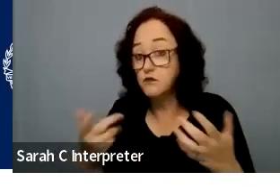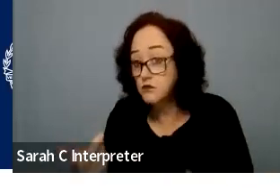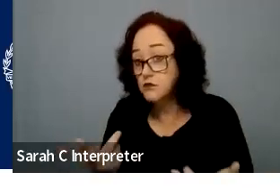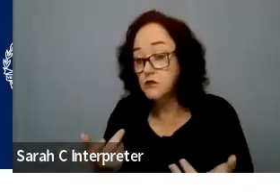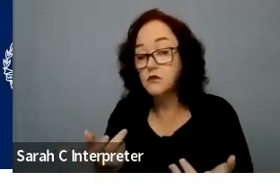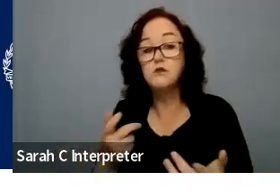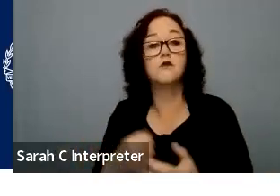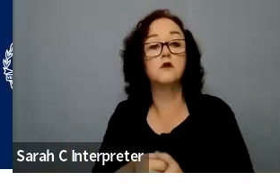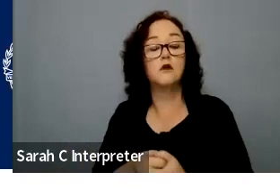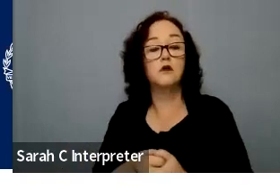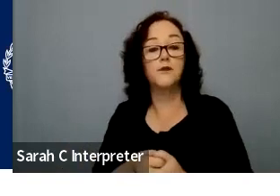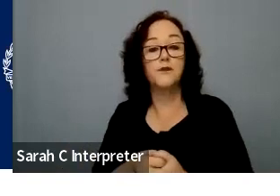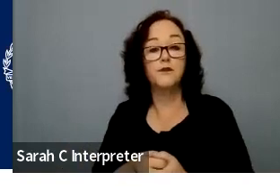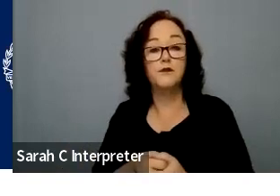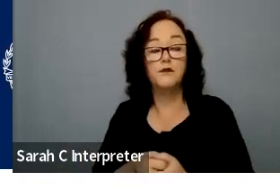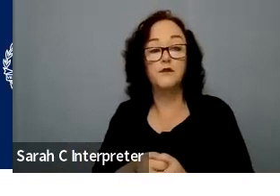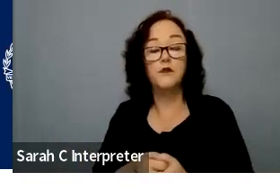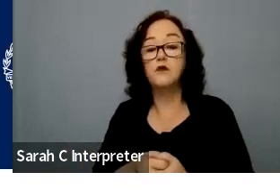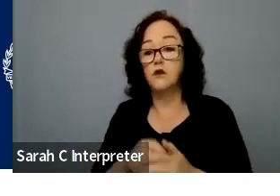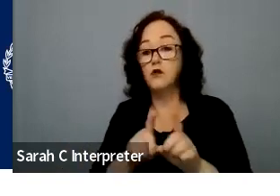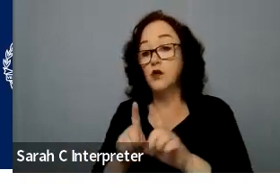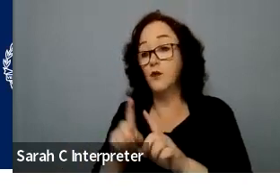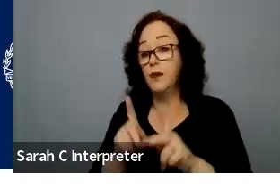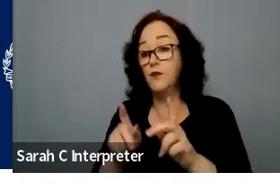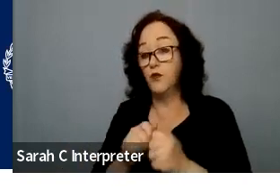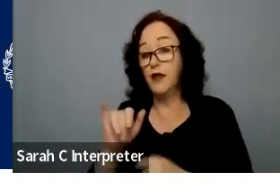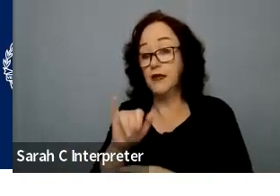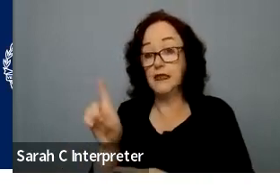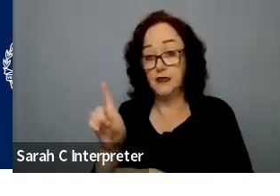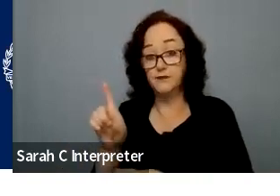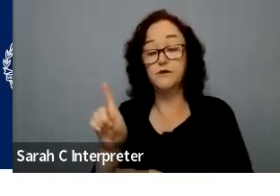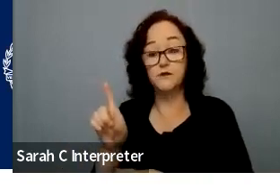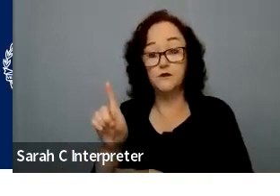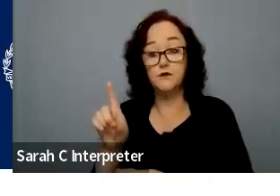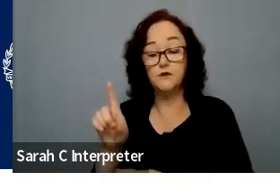you know, with persons with IDD and then how did interaction with other